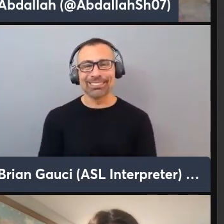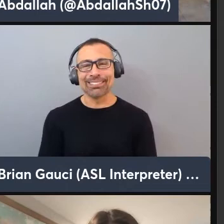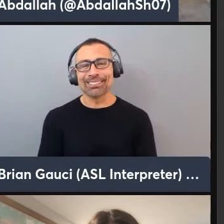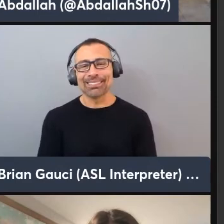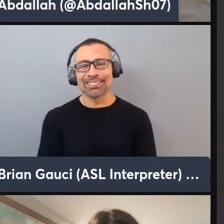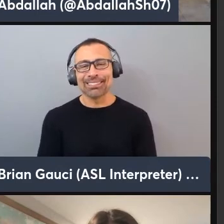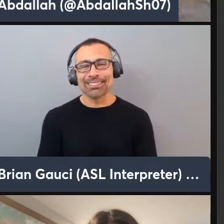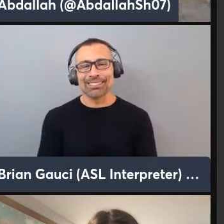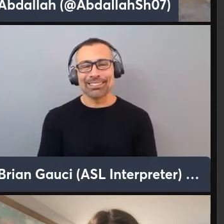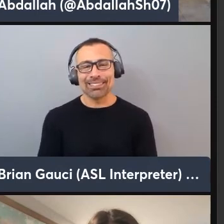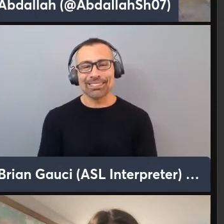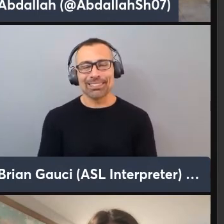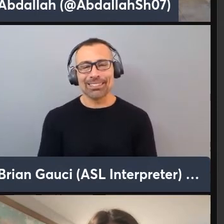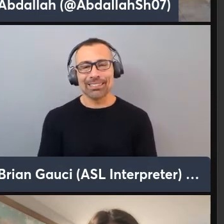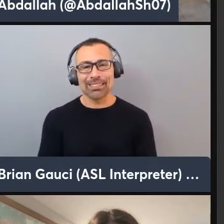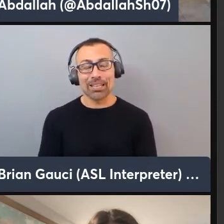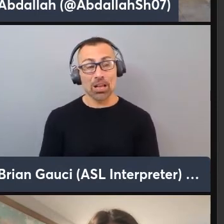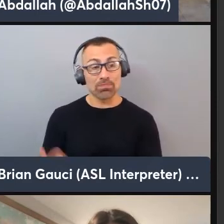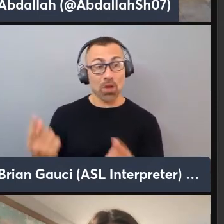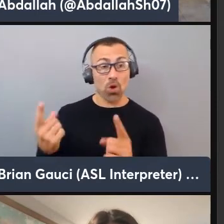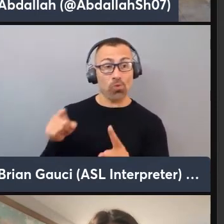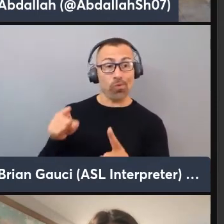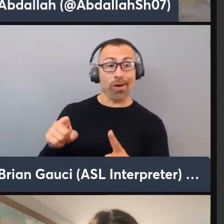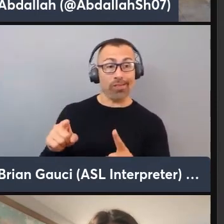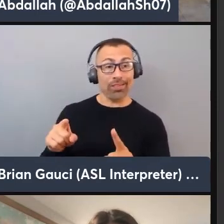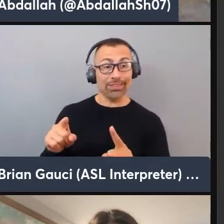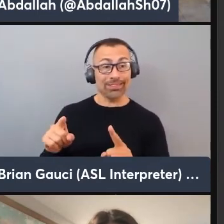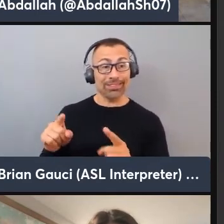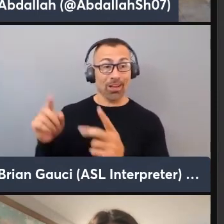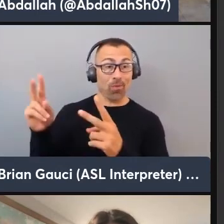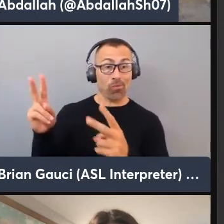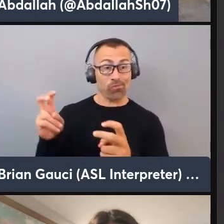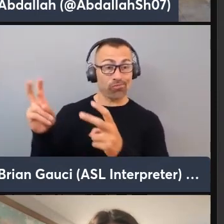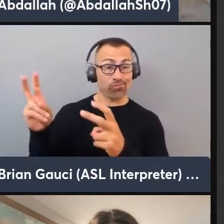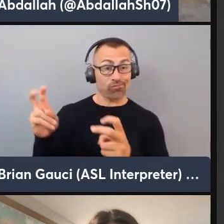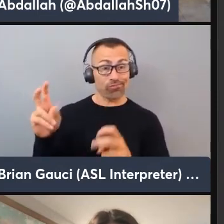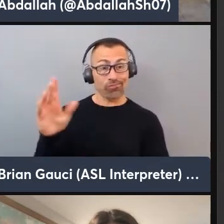And while this loads, I wanna show you, okay.